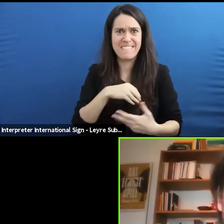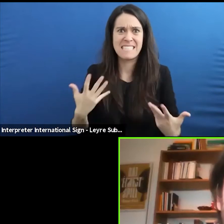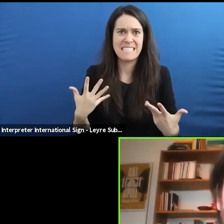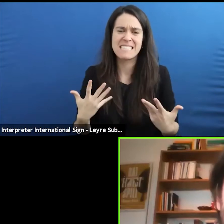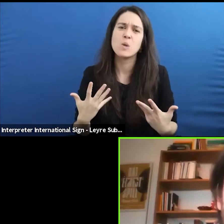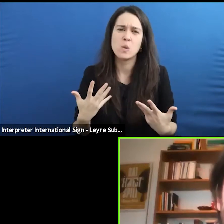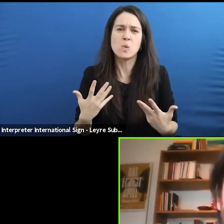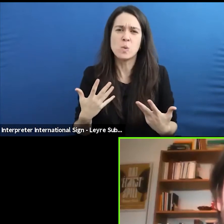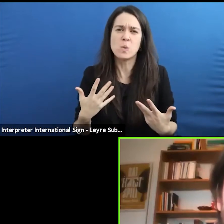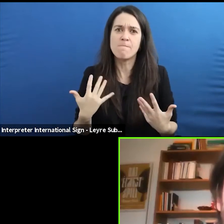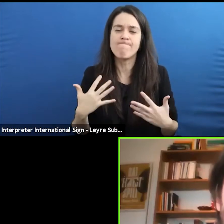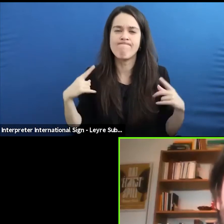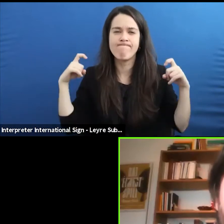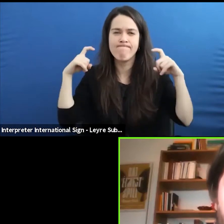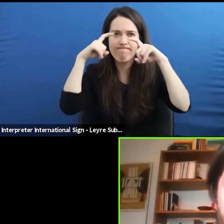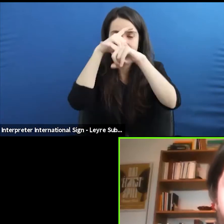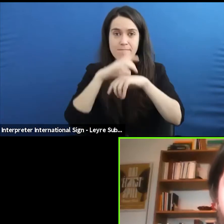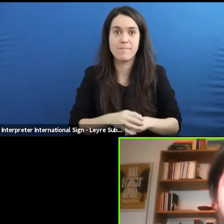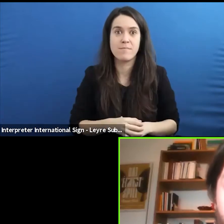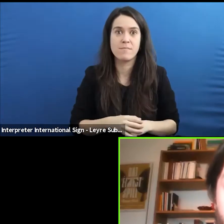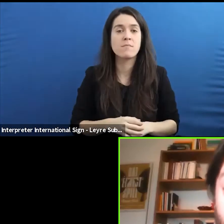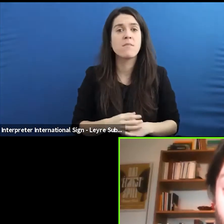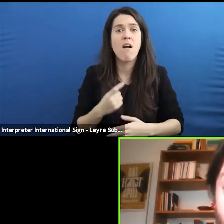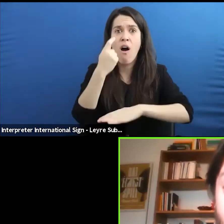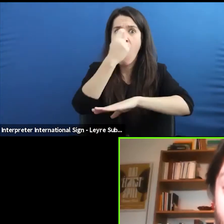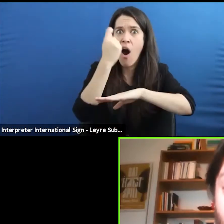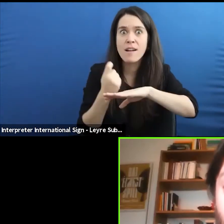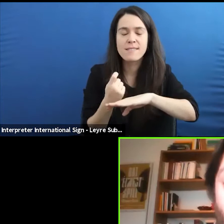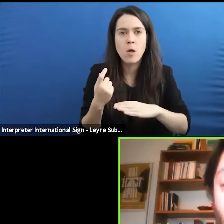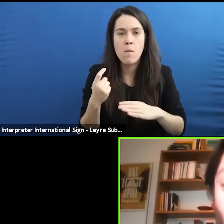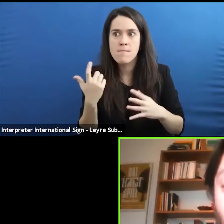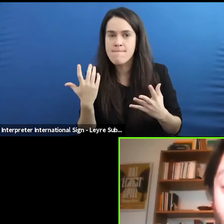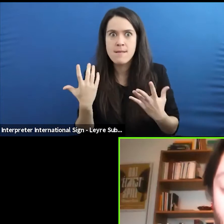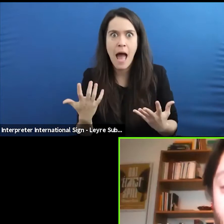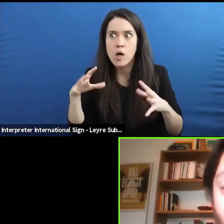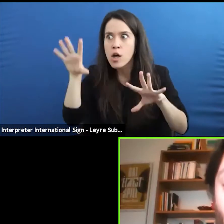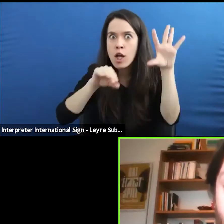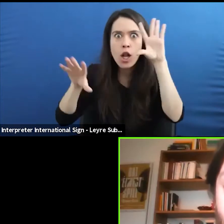We have seen and heard artists who are learning and embracing the digital opportunities just